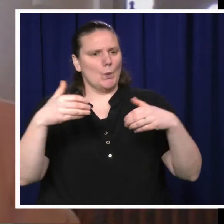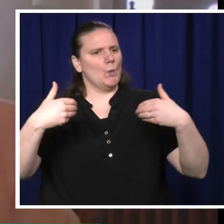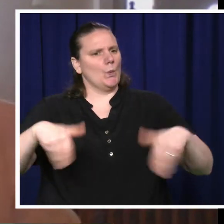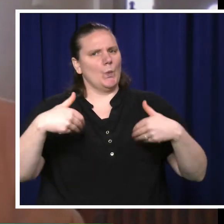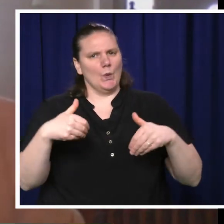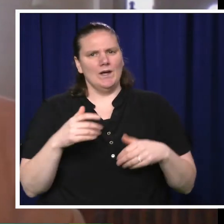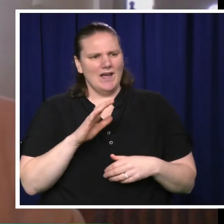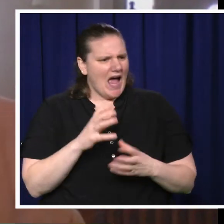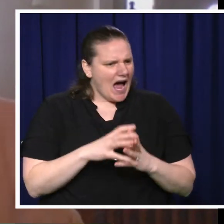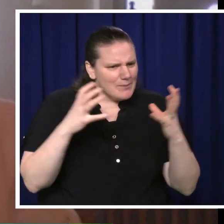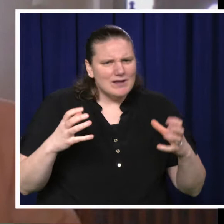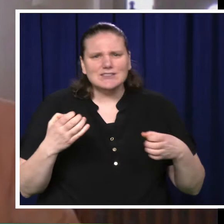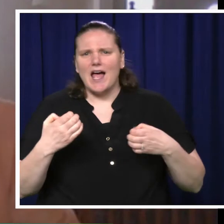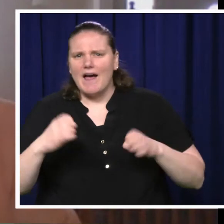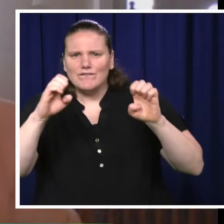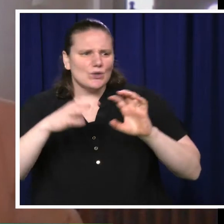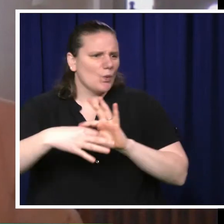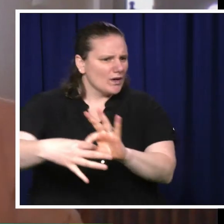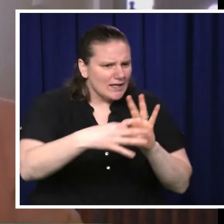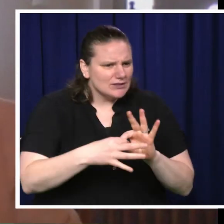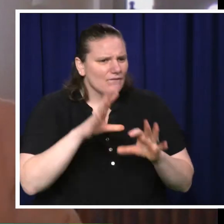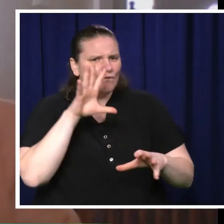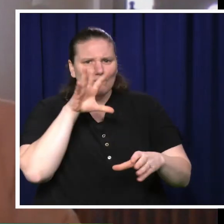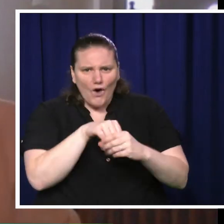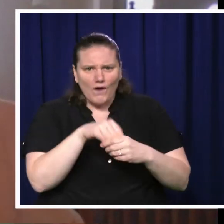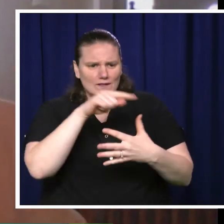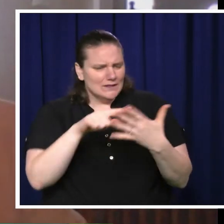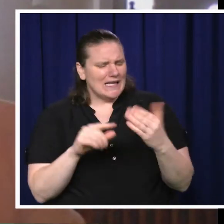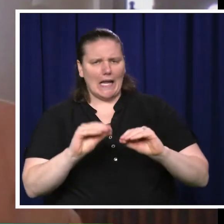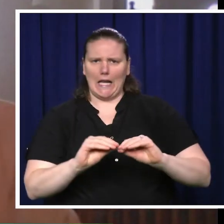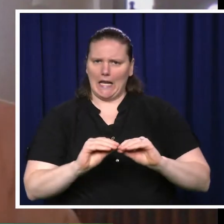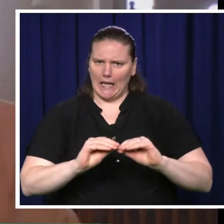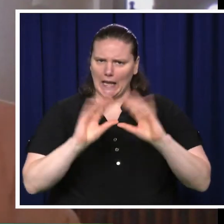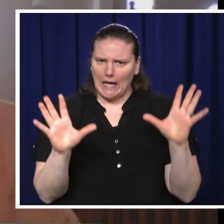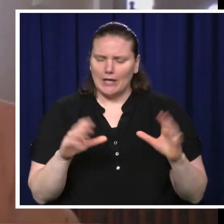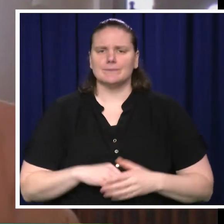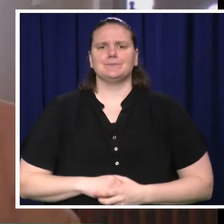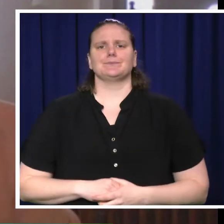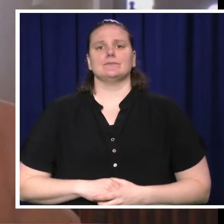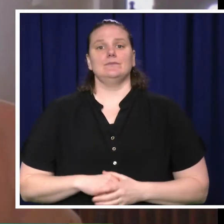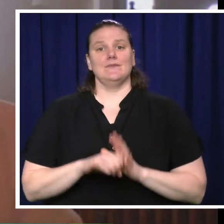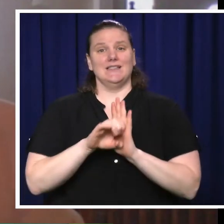emergencies, the magnitude of effort and coordination that his duties involve become clear.